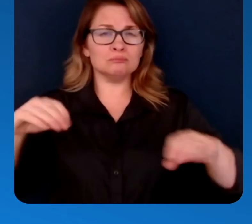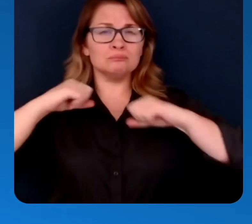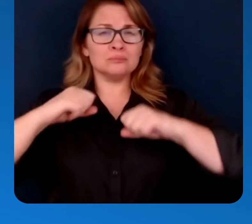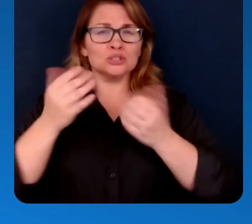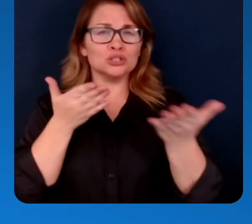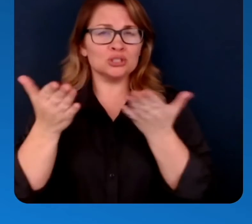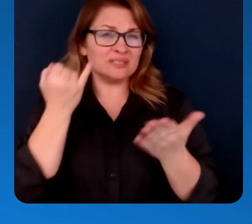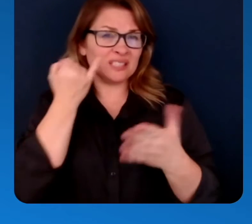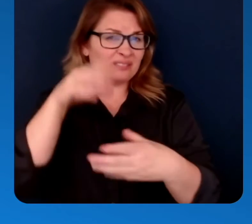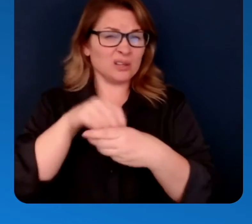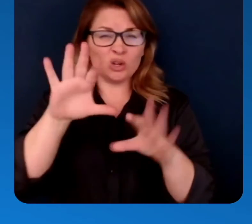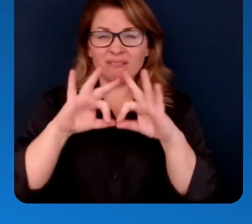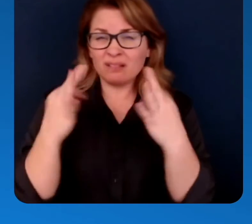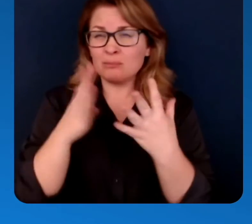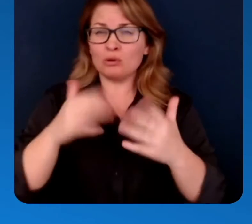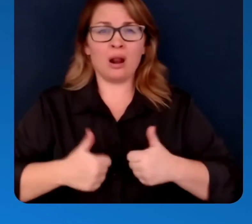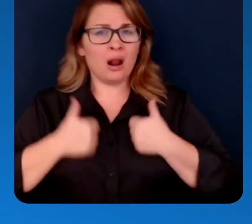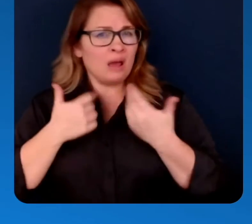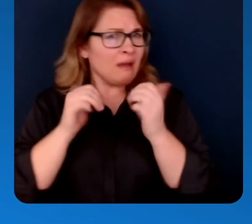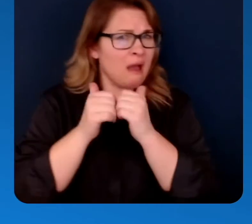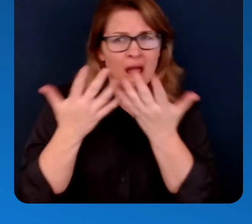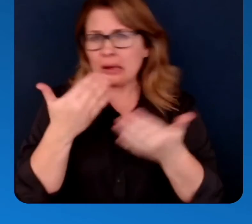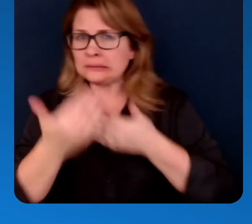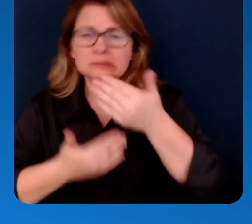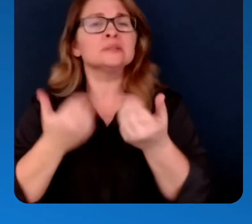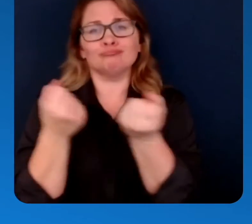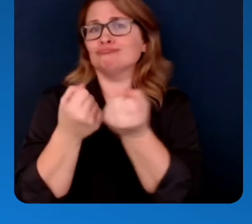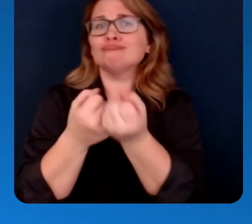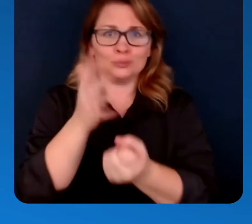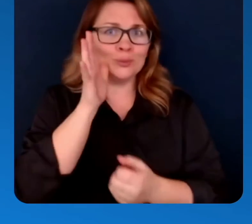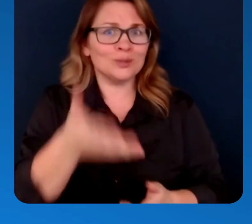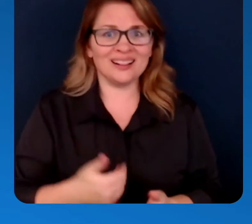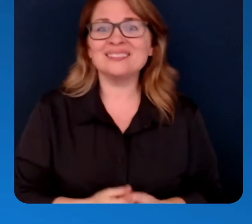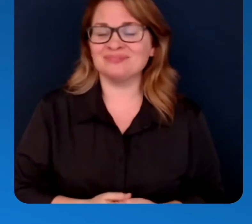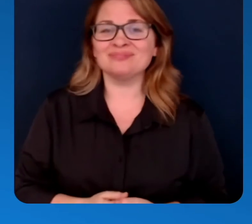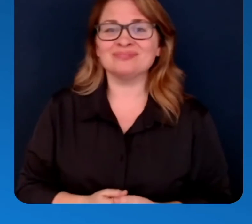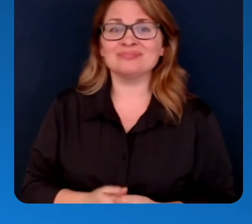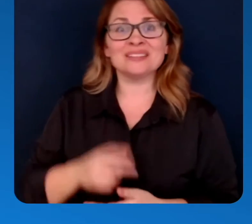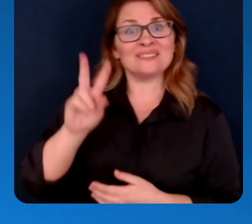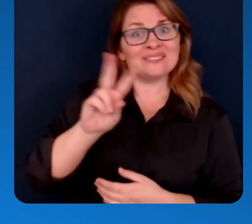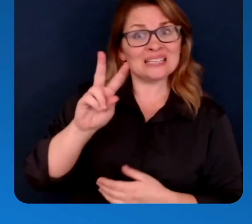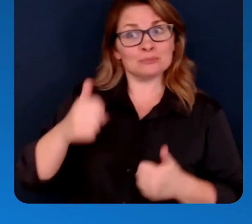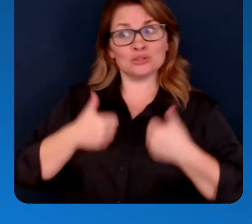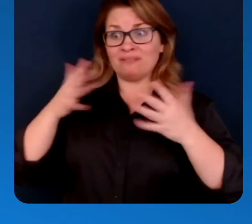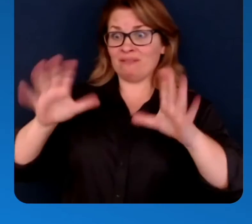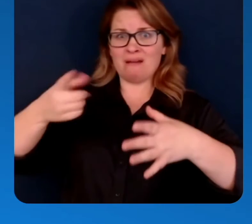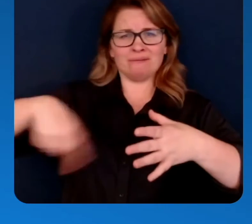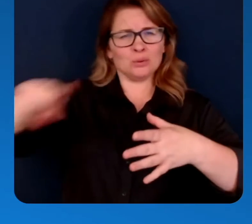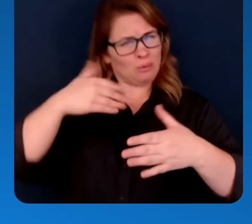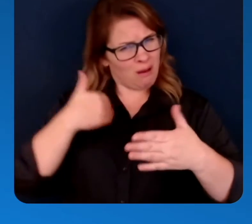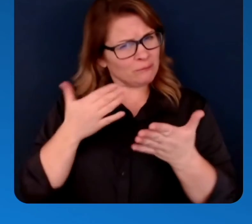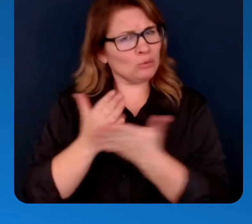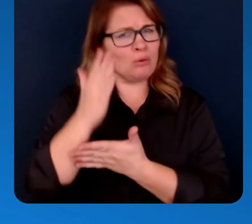and we recognize the many barriers in place that make accessing those services challenging.